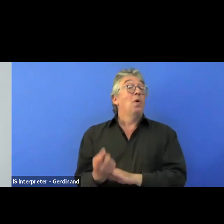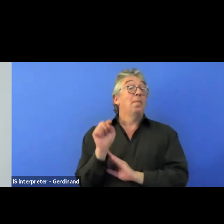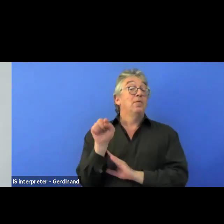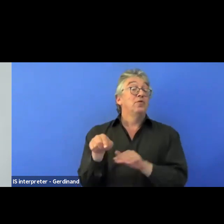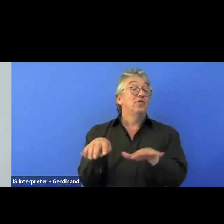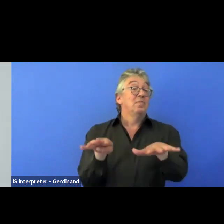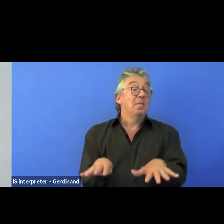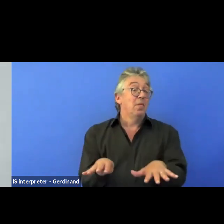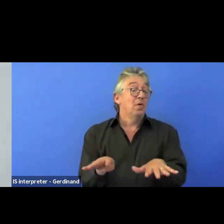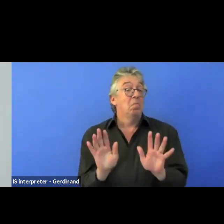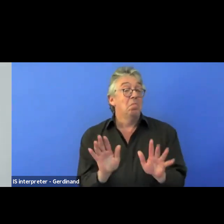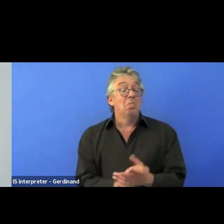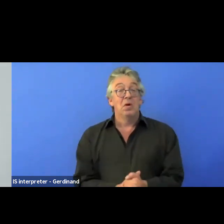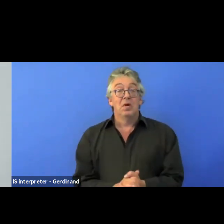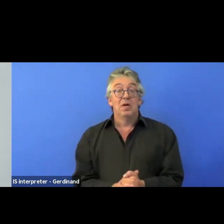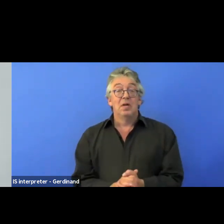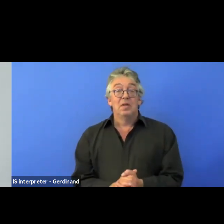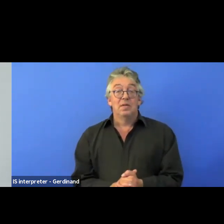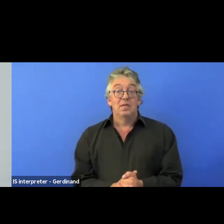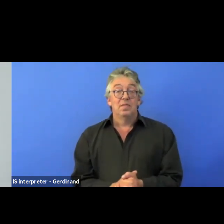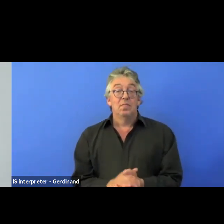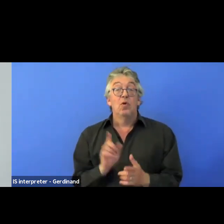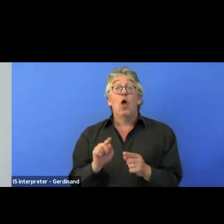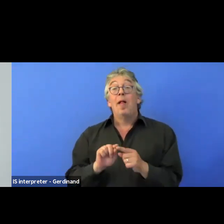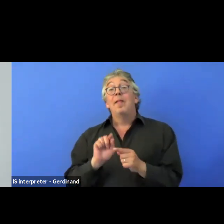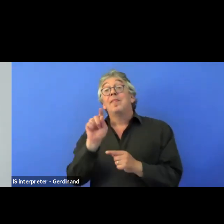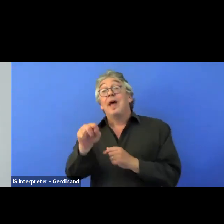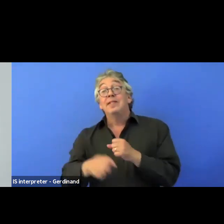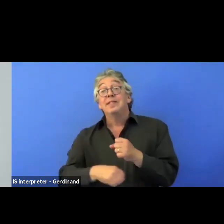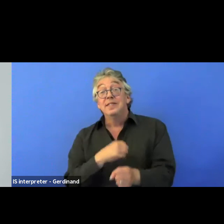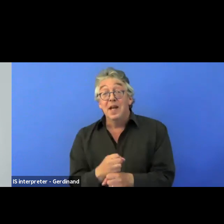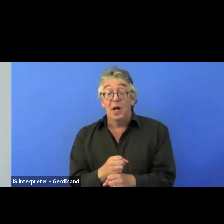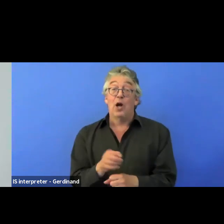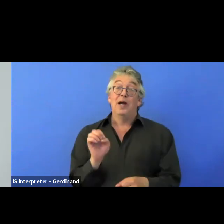But again, as for next year, we will be working intensively with you,